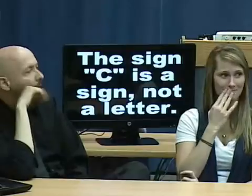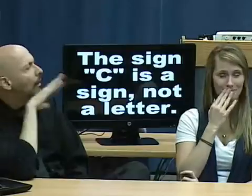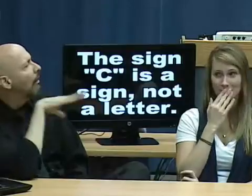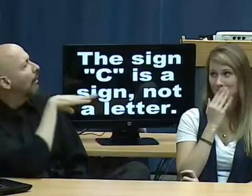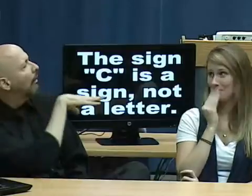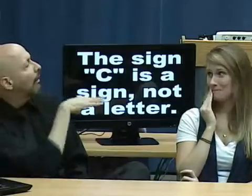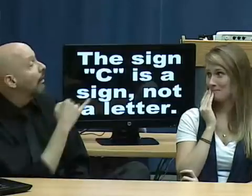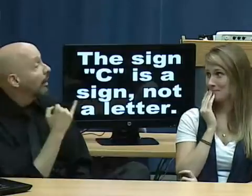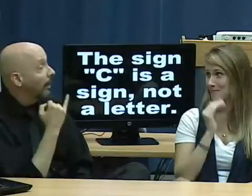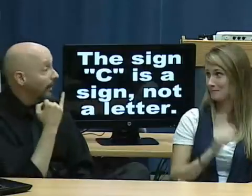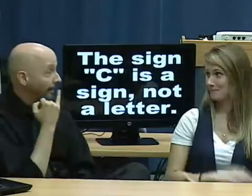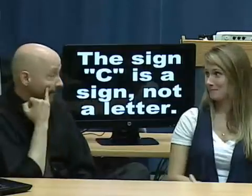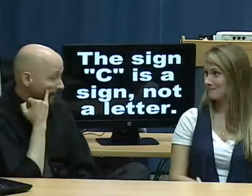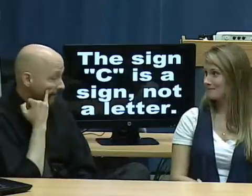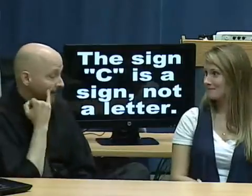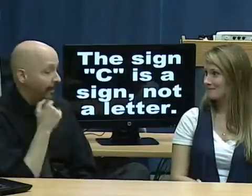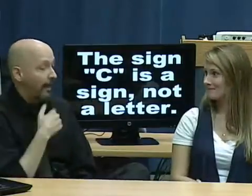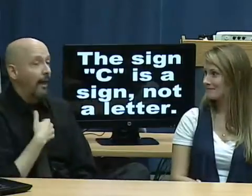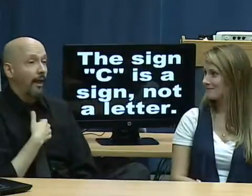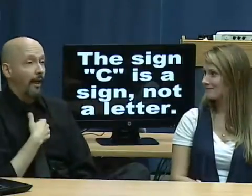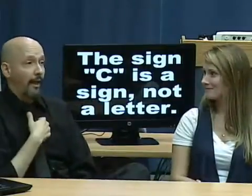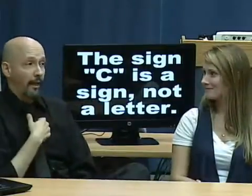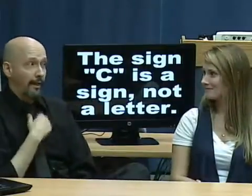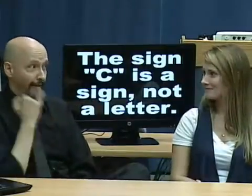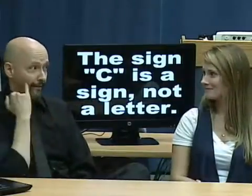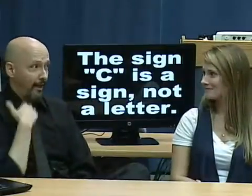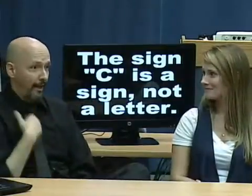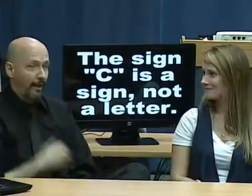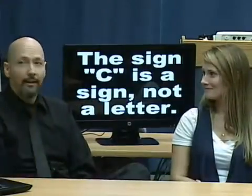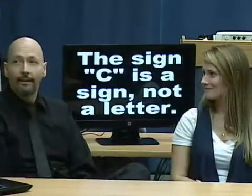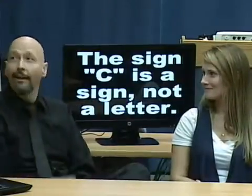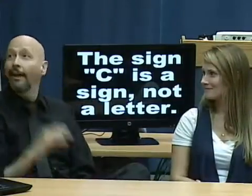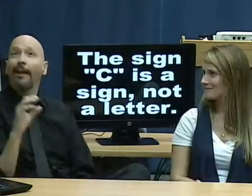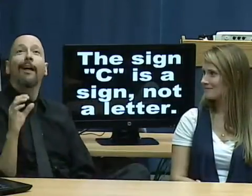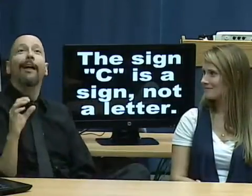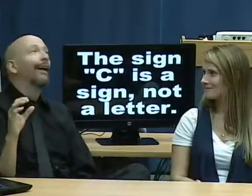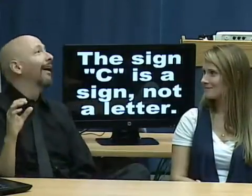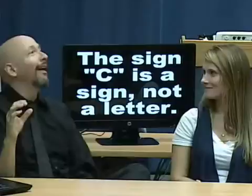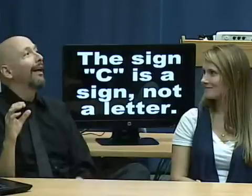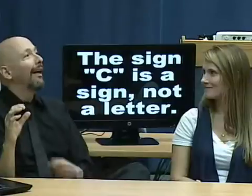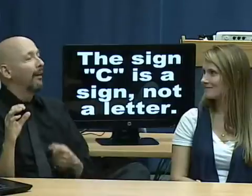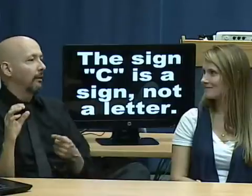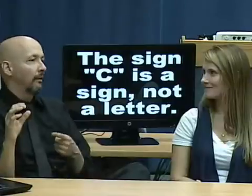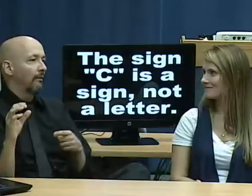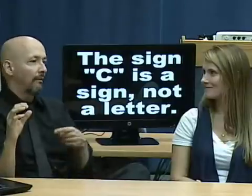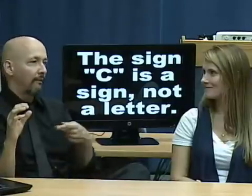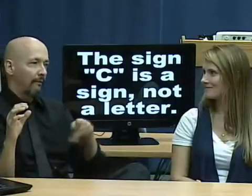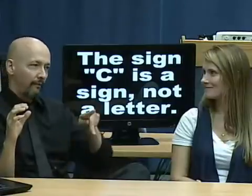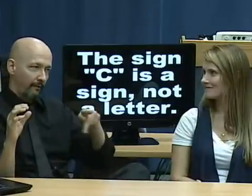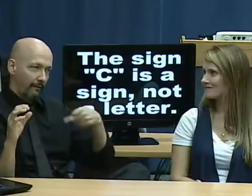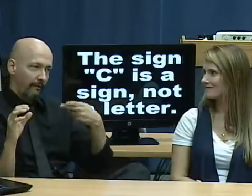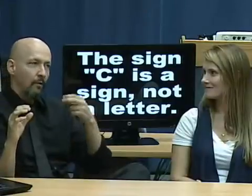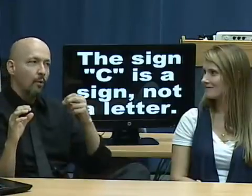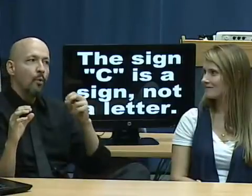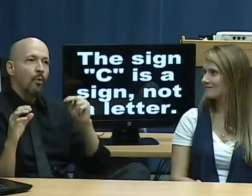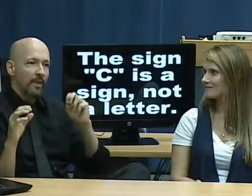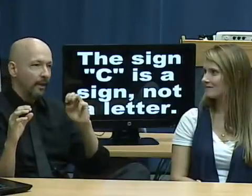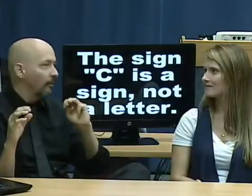Hey. So if I, if I sit here, holding up this C-handshape... That's a P-H-O-N-E-M-E.